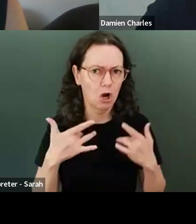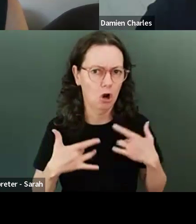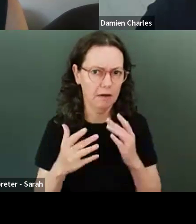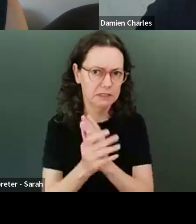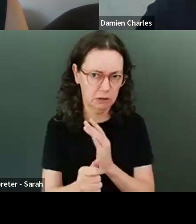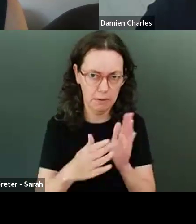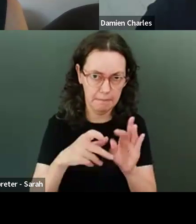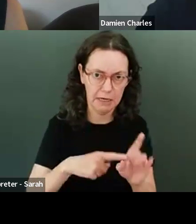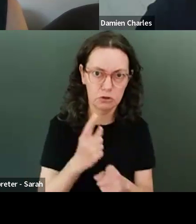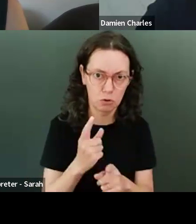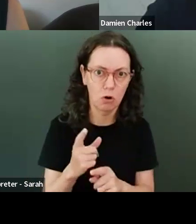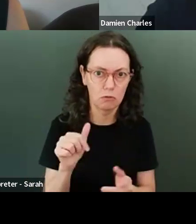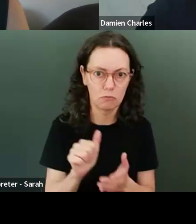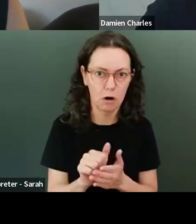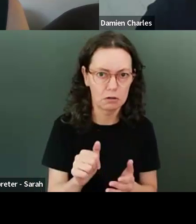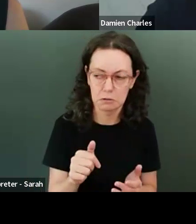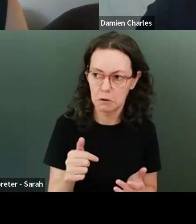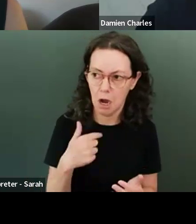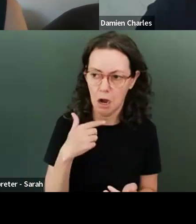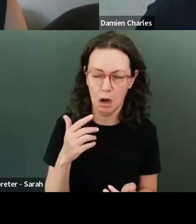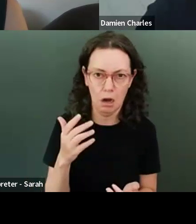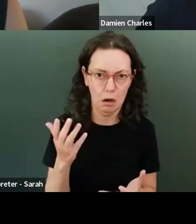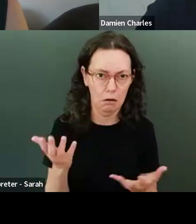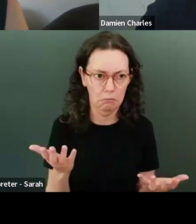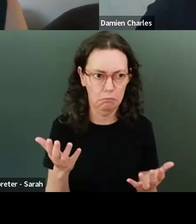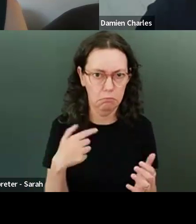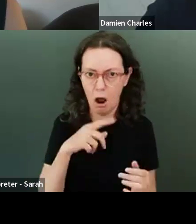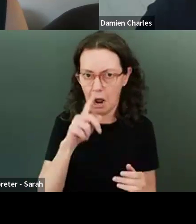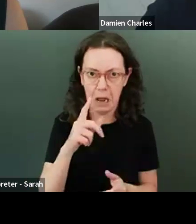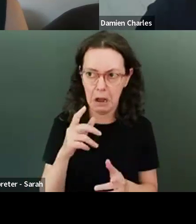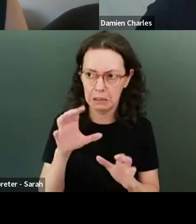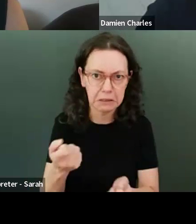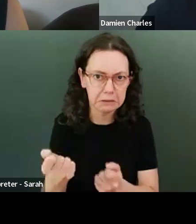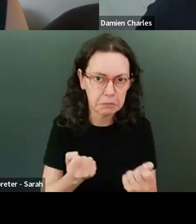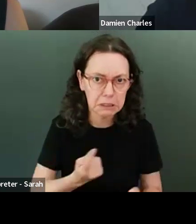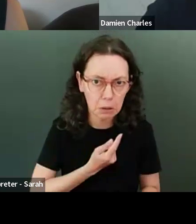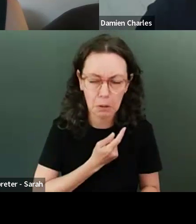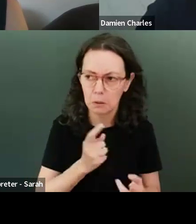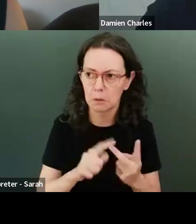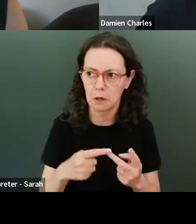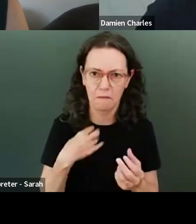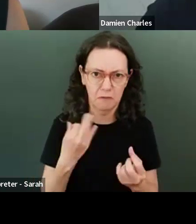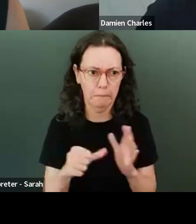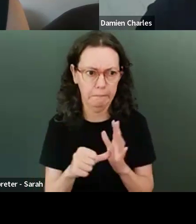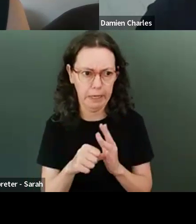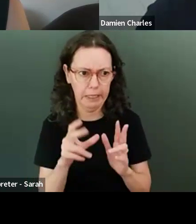without travel they can't travel in the community independently or they may